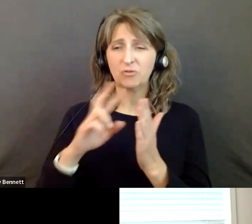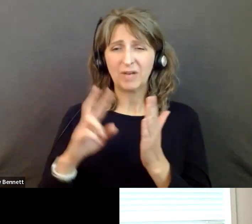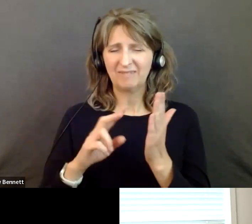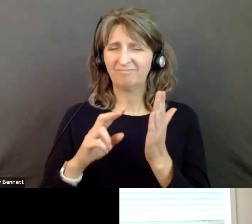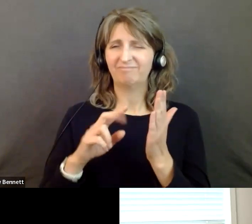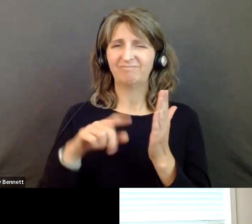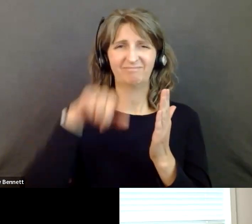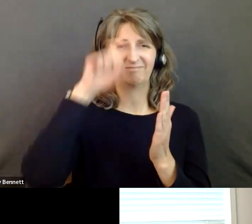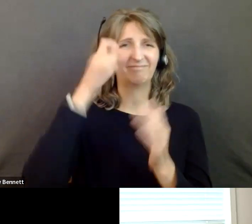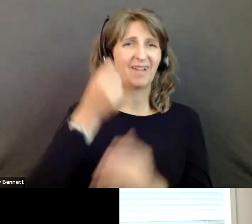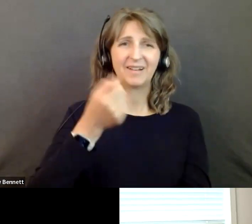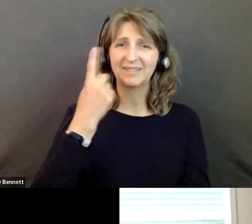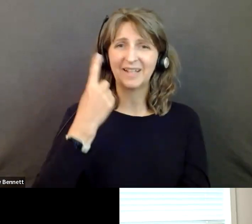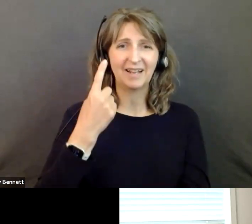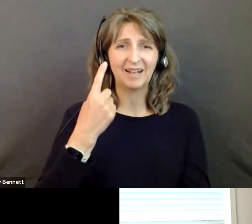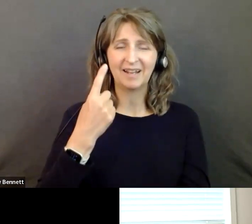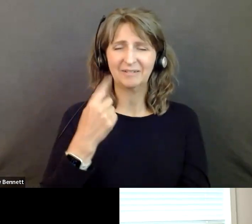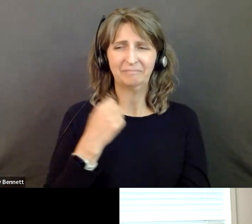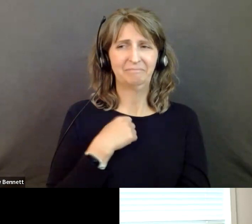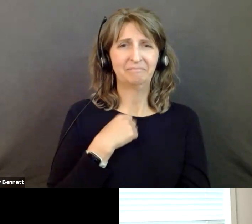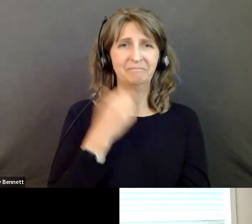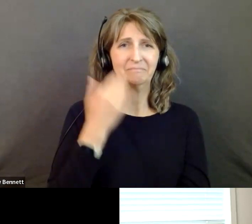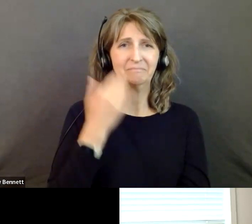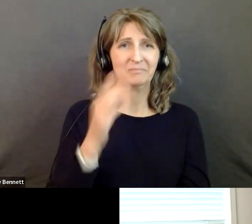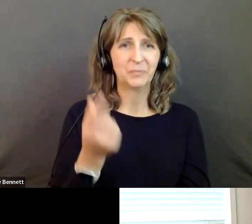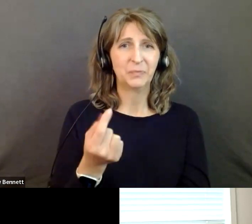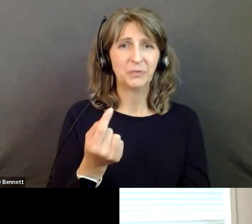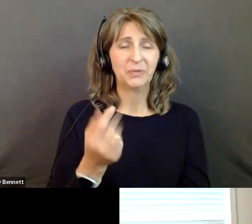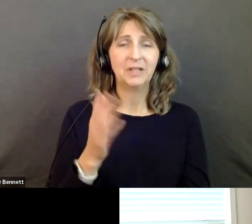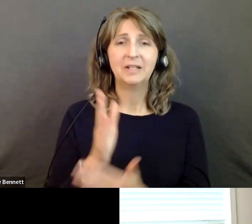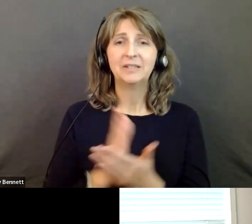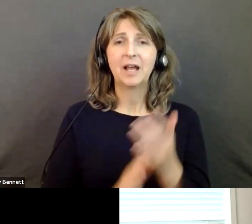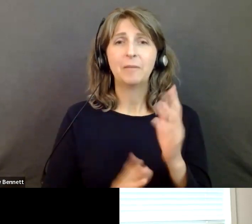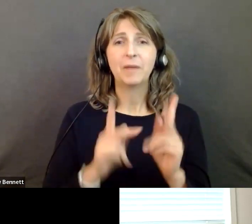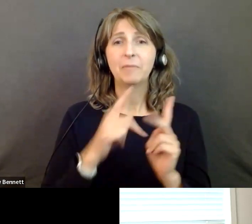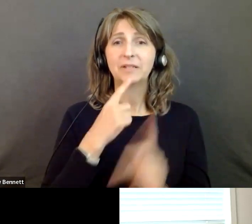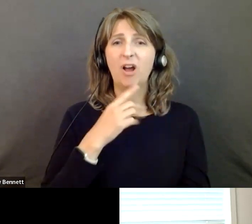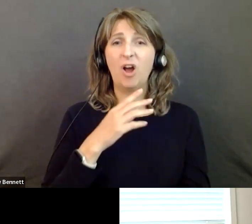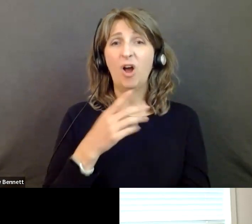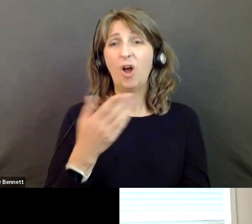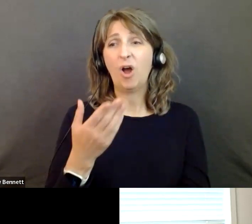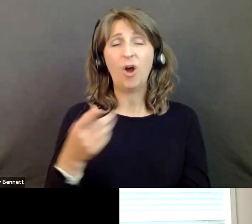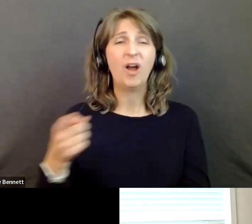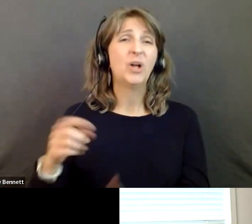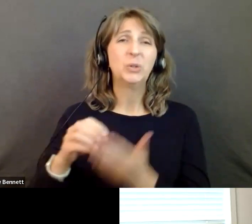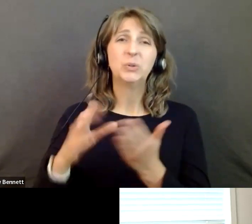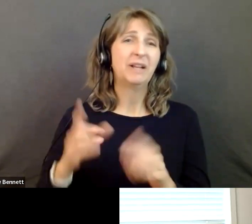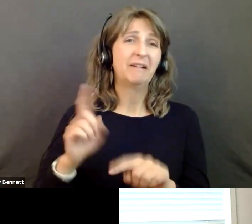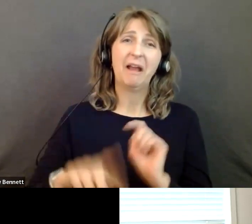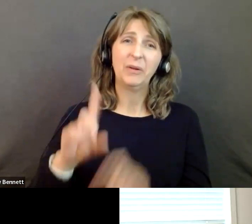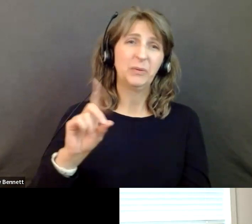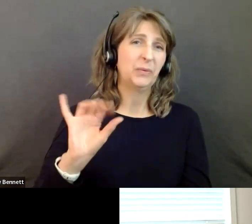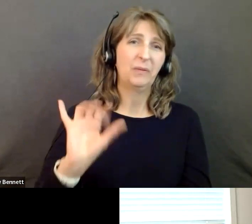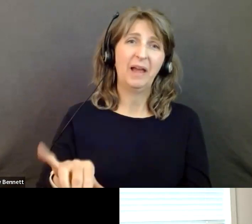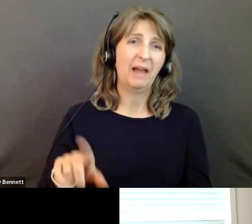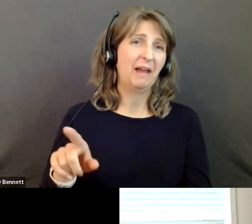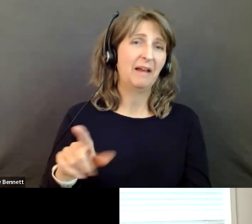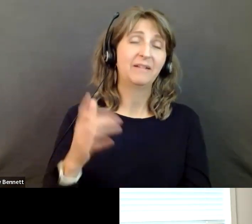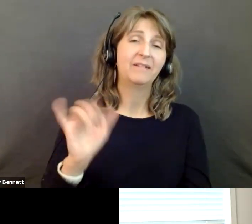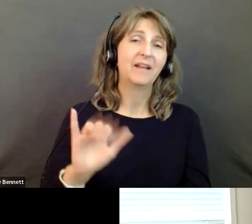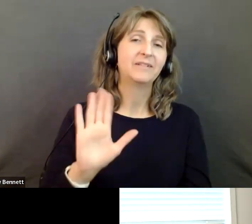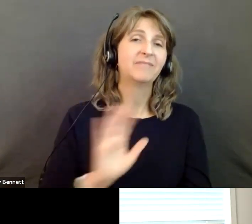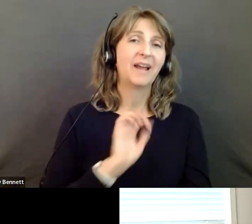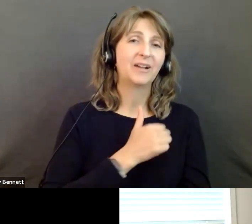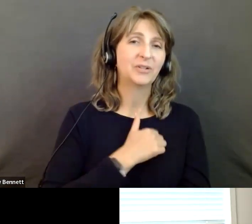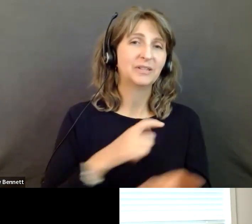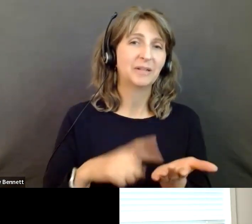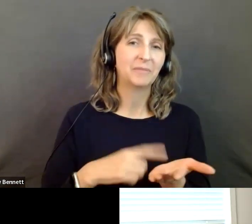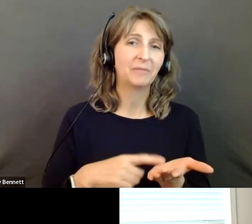And it's intimidating. And people are like, oh, he can't do that. You know, they'll have that attitude where the student can't do that.